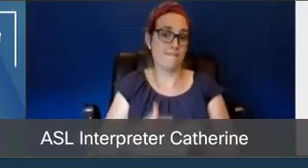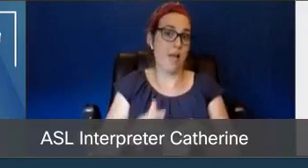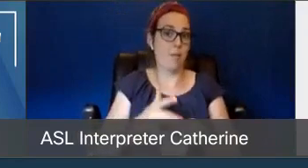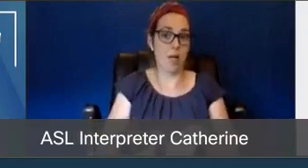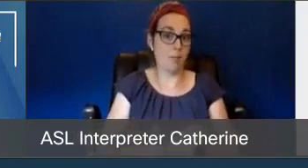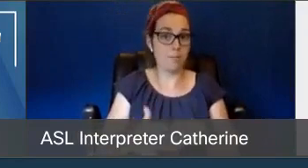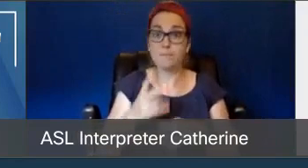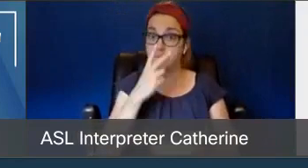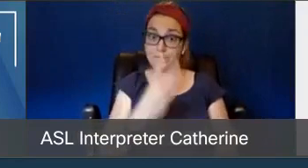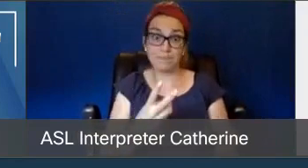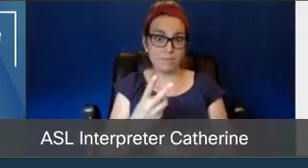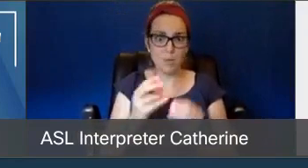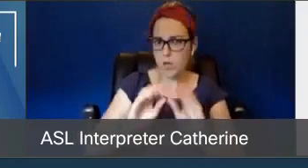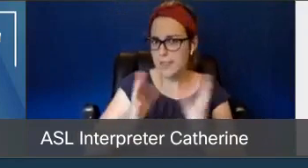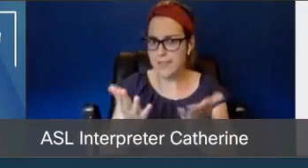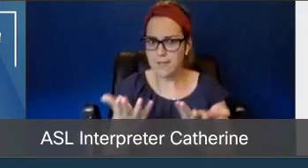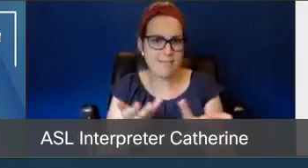in the upper right-hand corner of the screen.